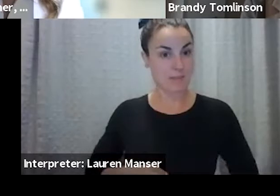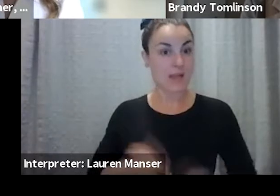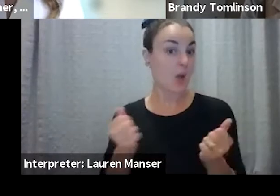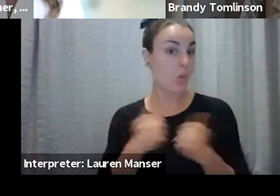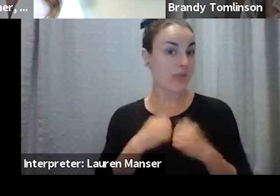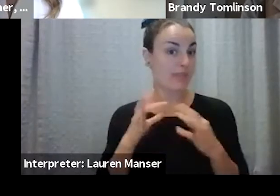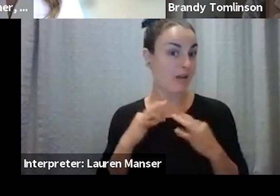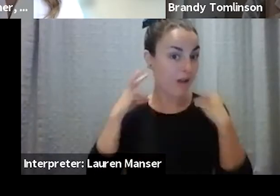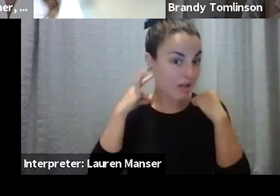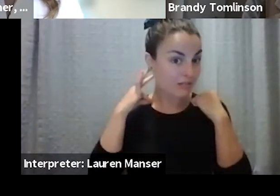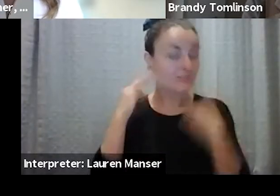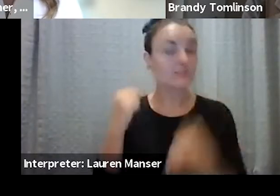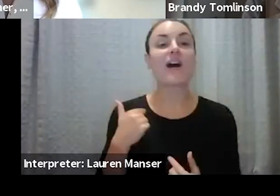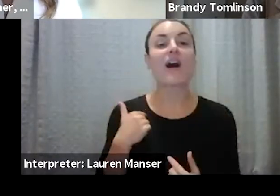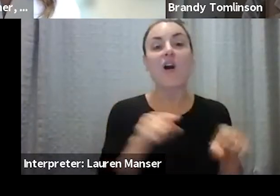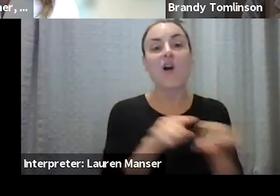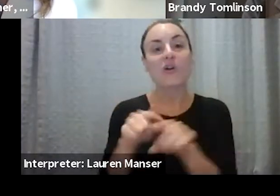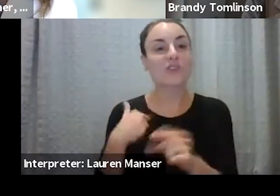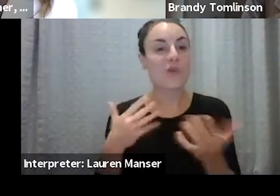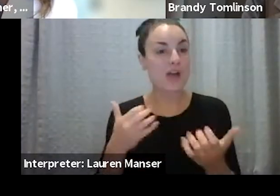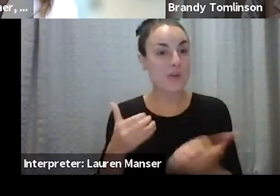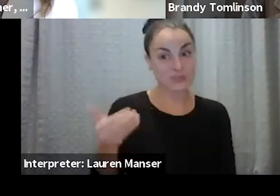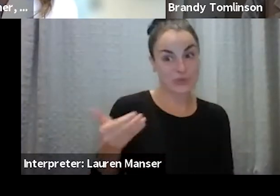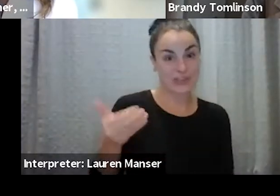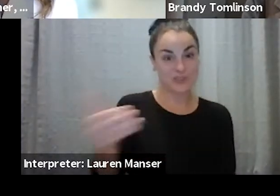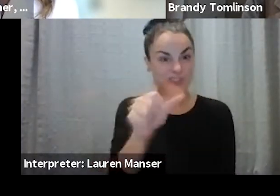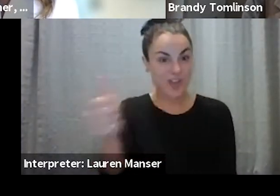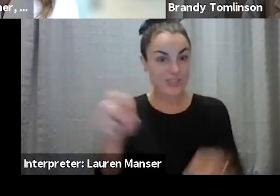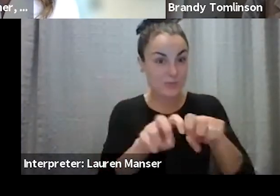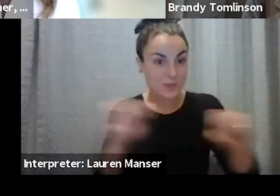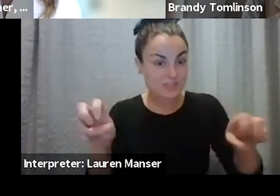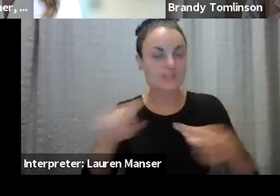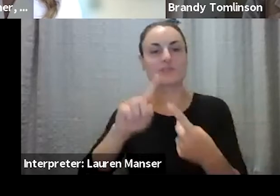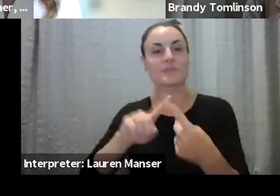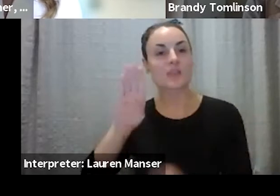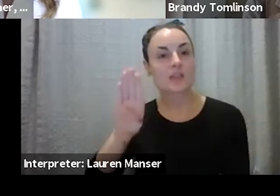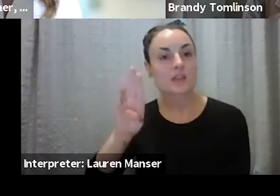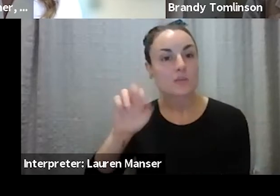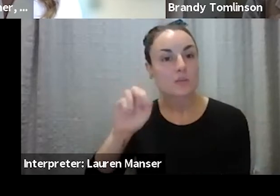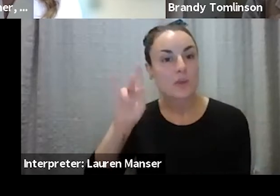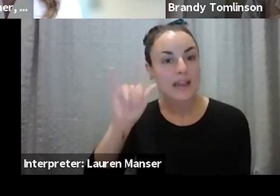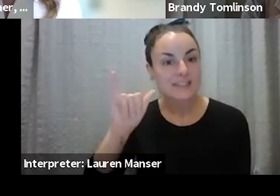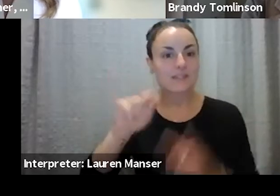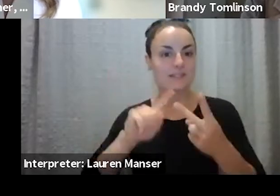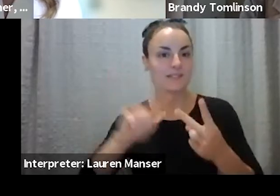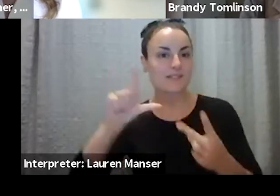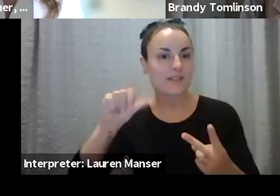I would like to introduce the rest of our panelists. We have Brandy Tomlinson, Alison Lynch and Sabina Khan.